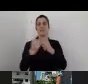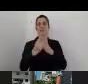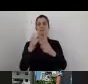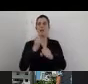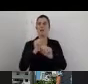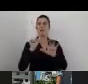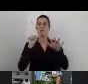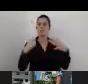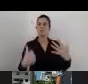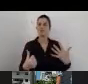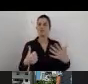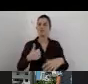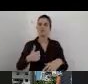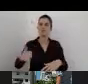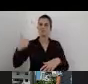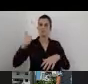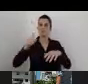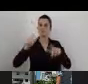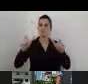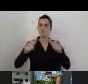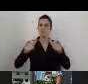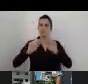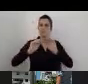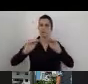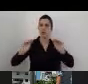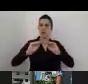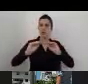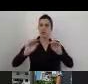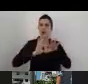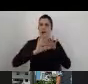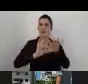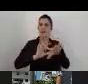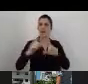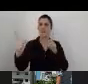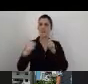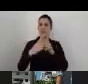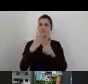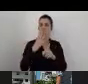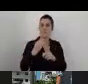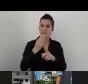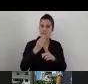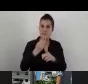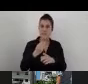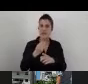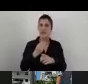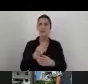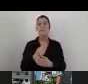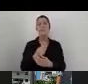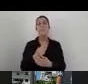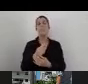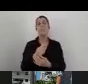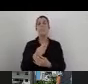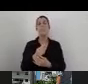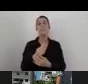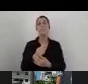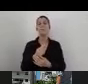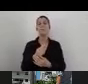the training department at Access Israel NGO. Access Israel, for one of you that are not familiar with